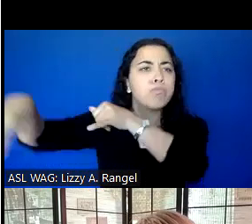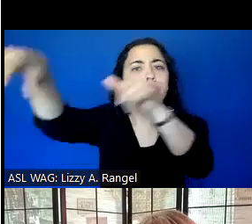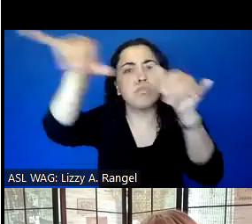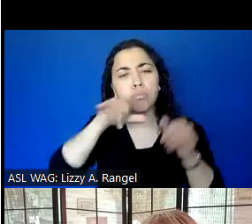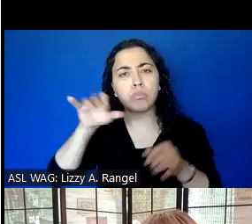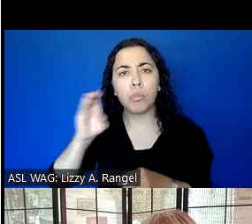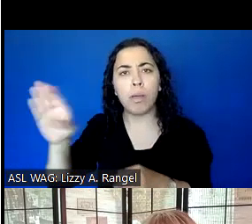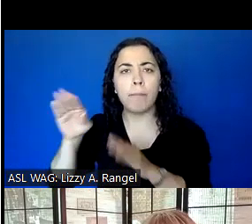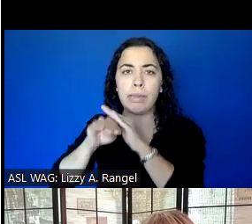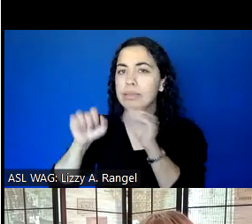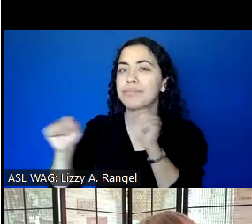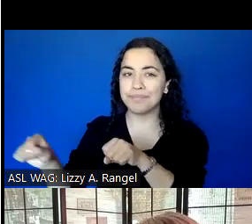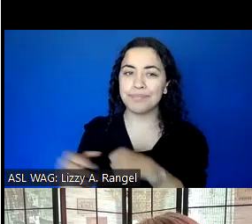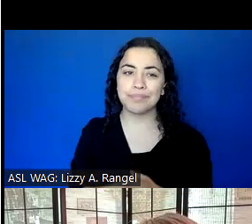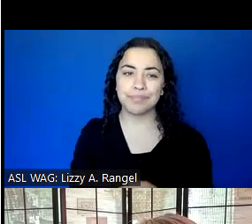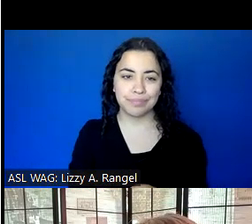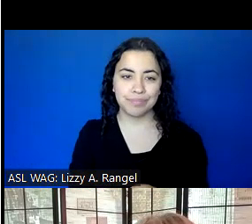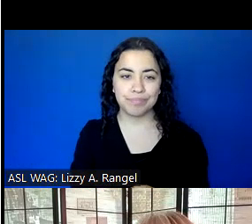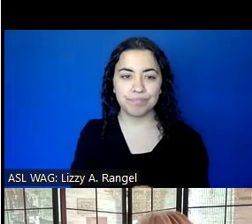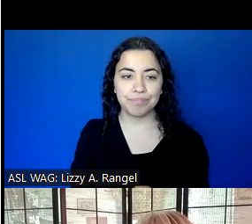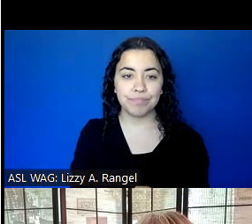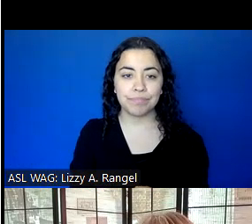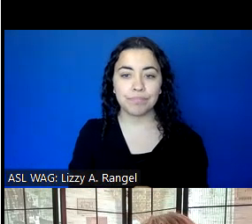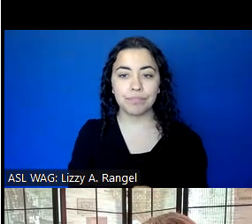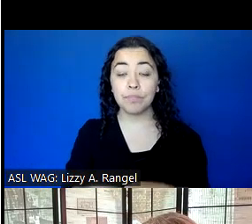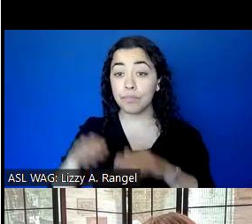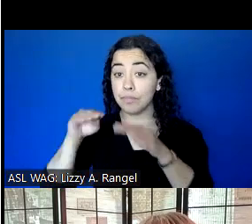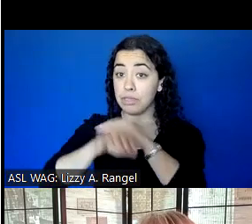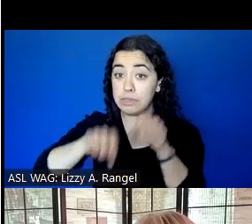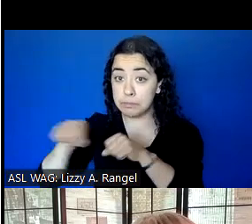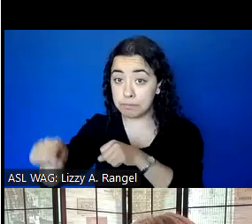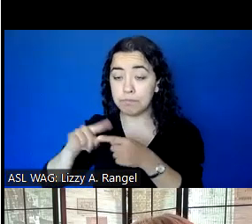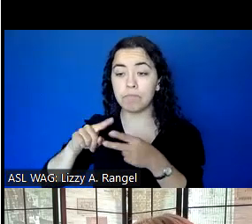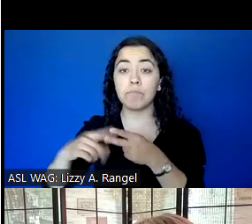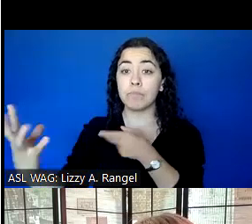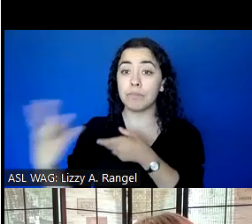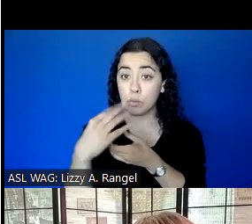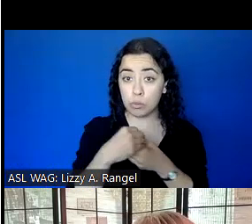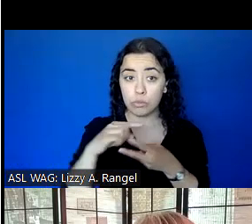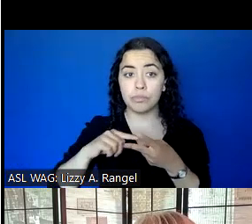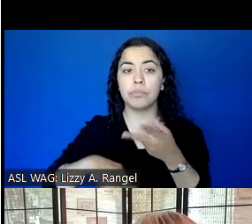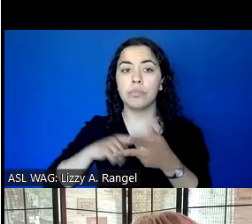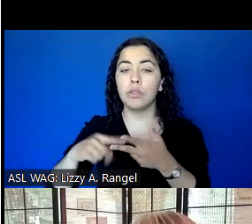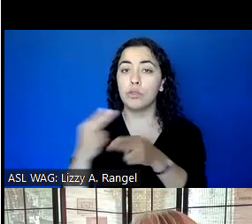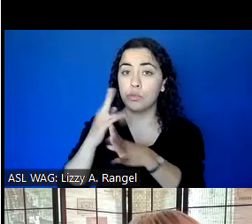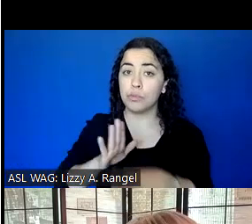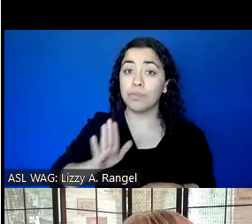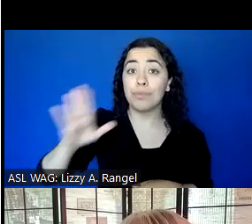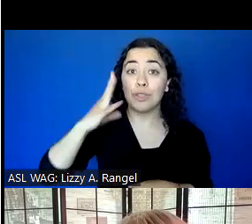So WCAG guidelines. These are the Web Content Accessibility Guidelines, and the goal was